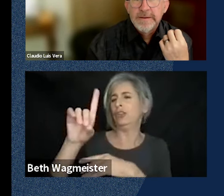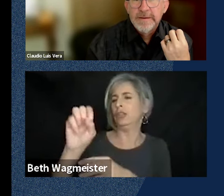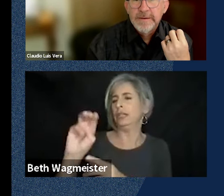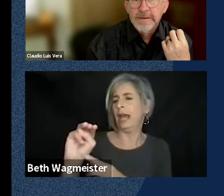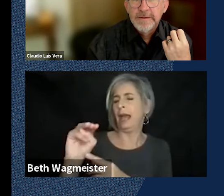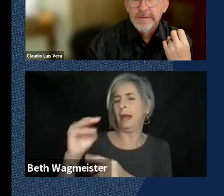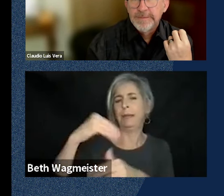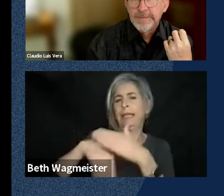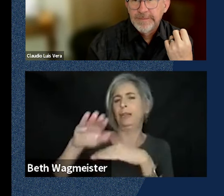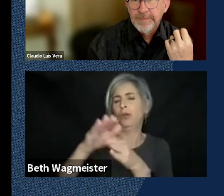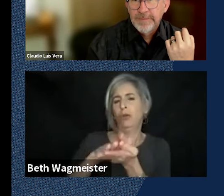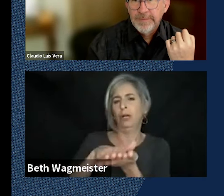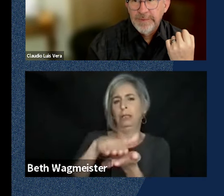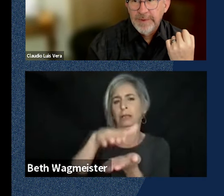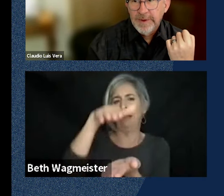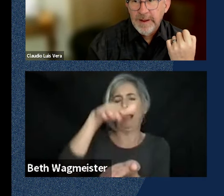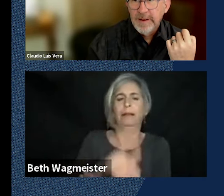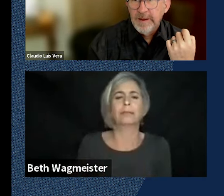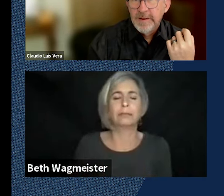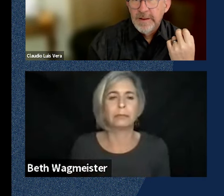Thank you.